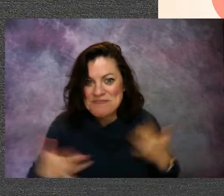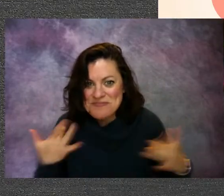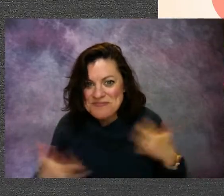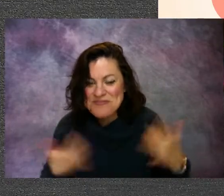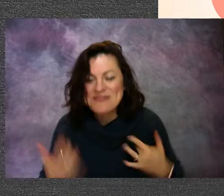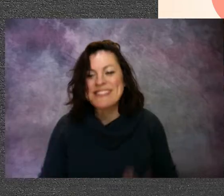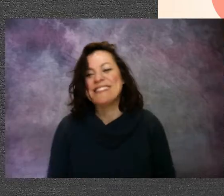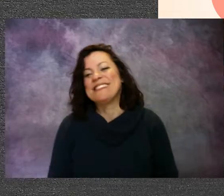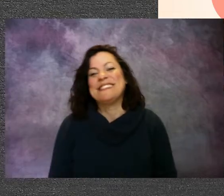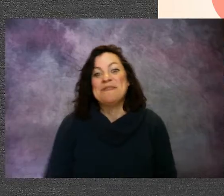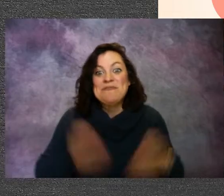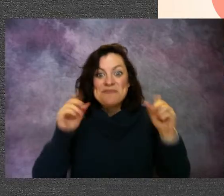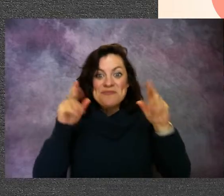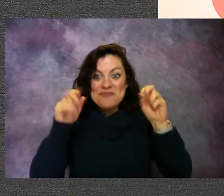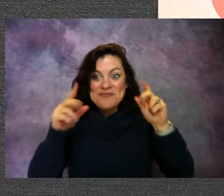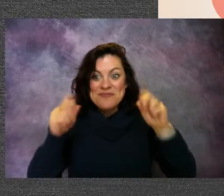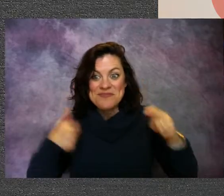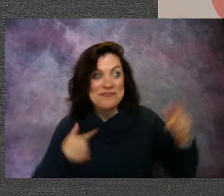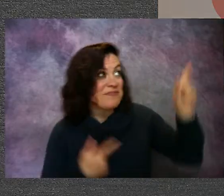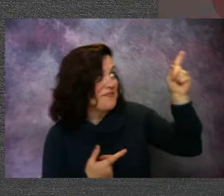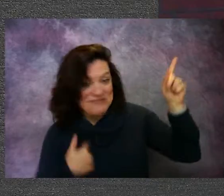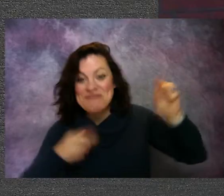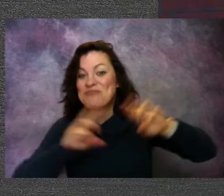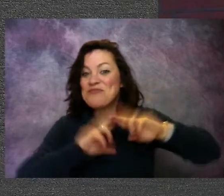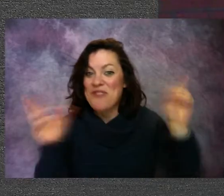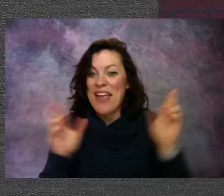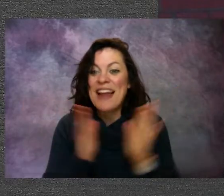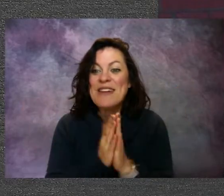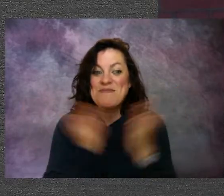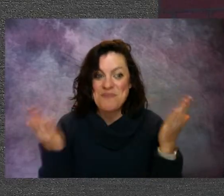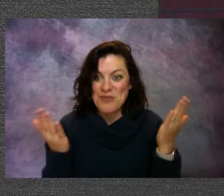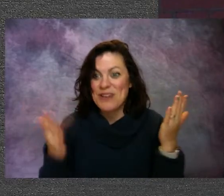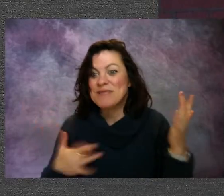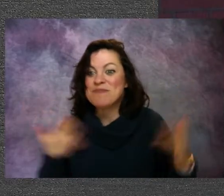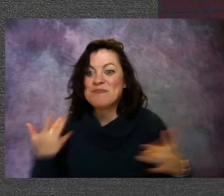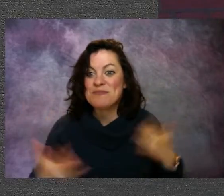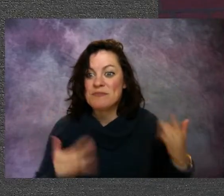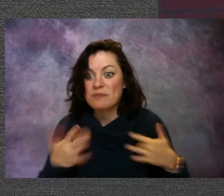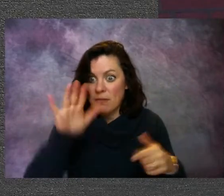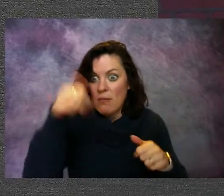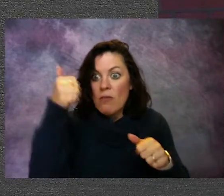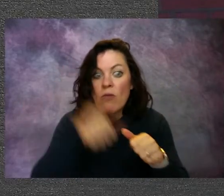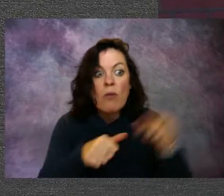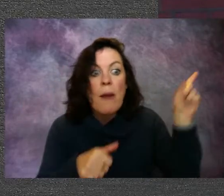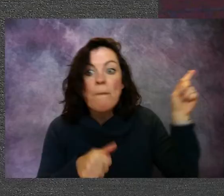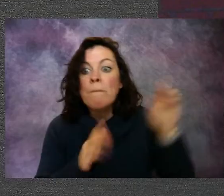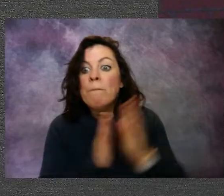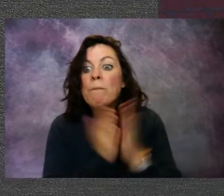Okay, so I got my story and I said that the book we are reading today is all about the weather